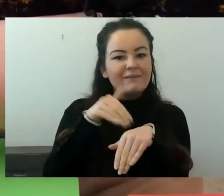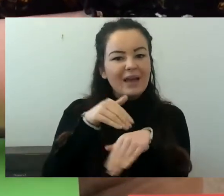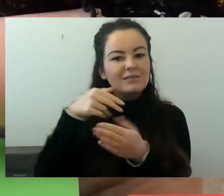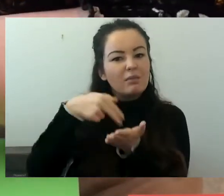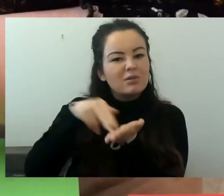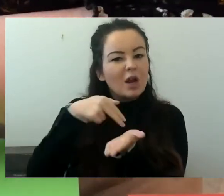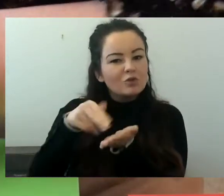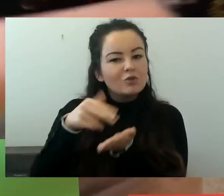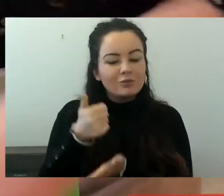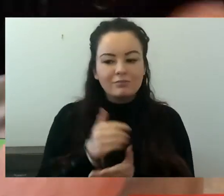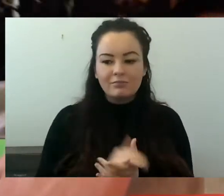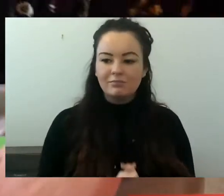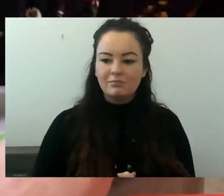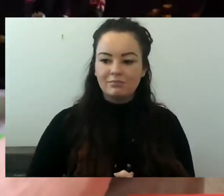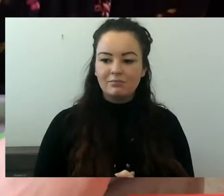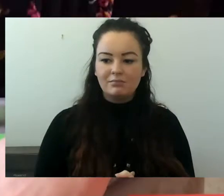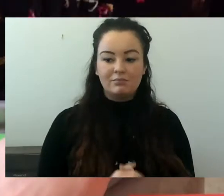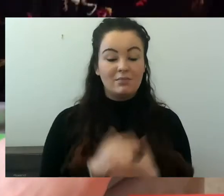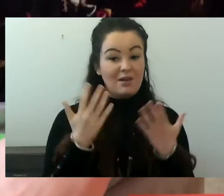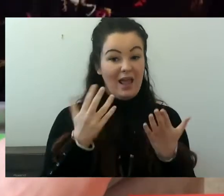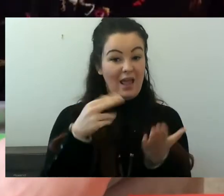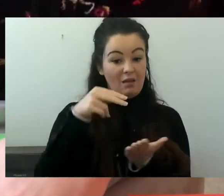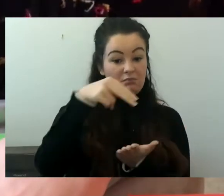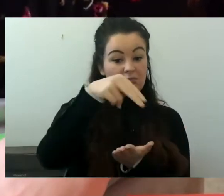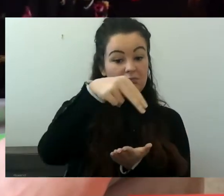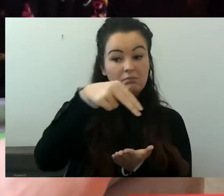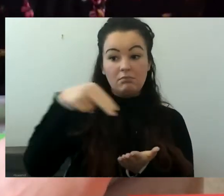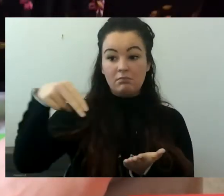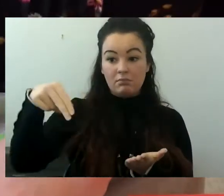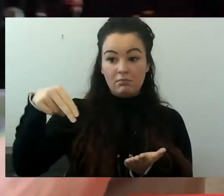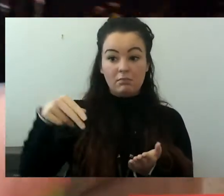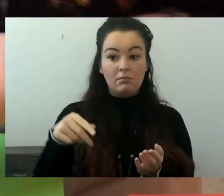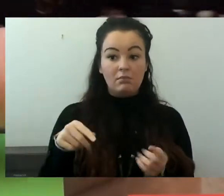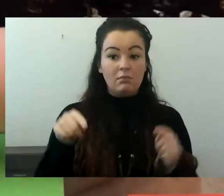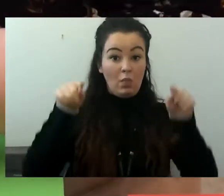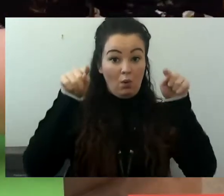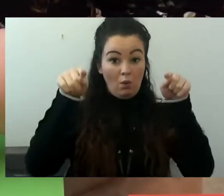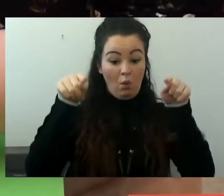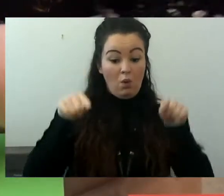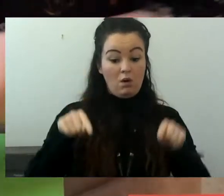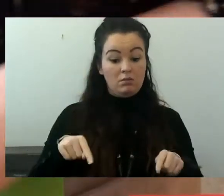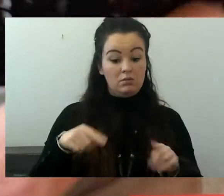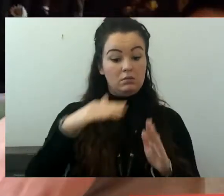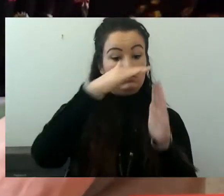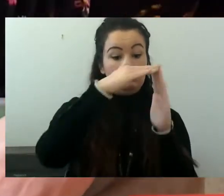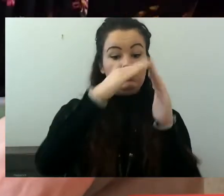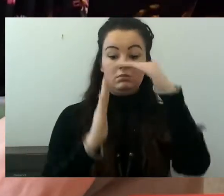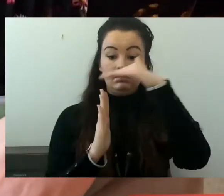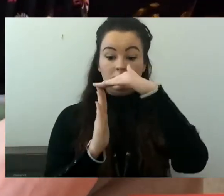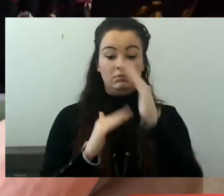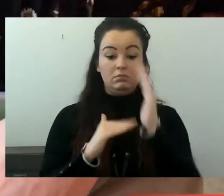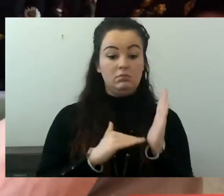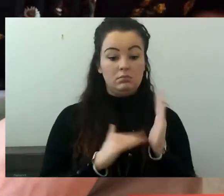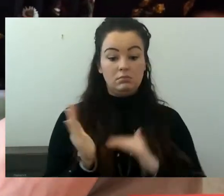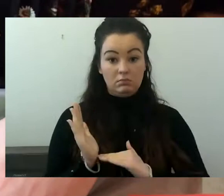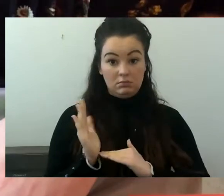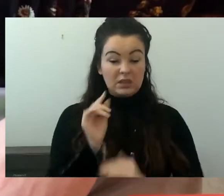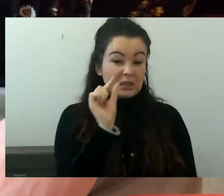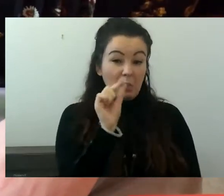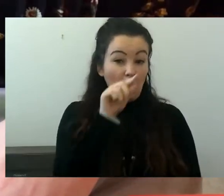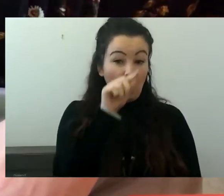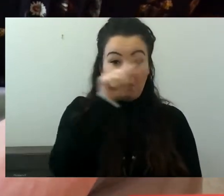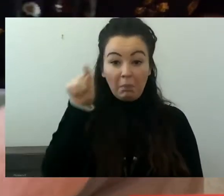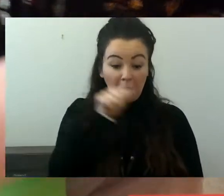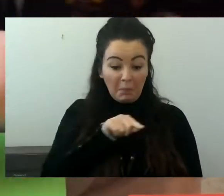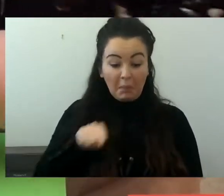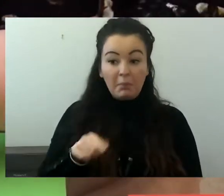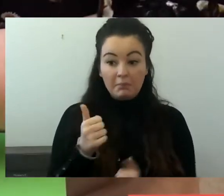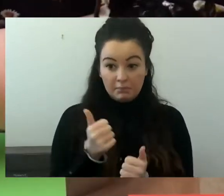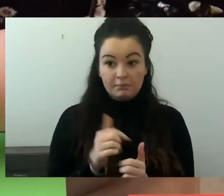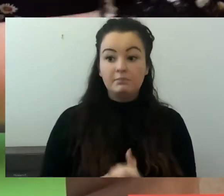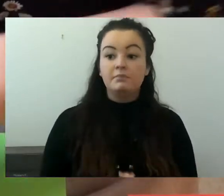your bristles a little bit and I'm just going to pop a little bit on the edges. Just a small amount